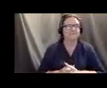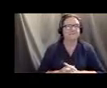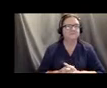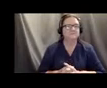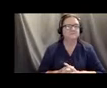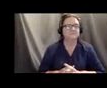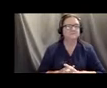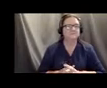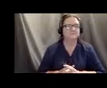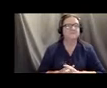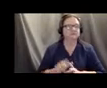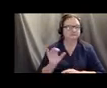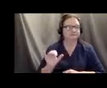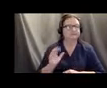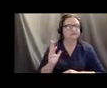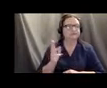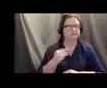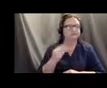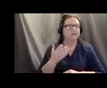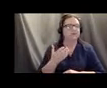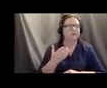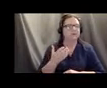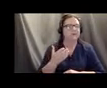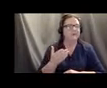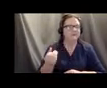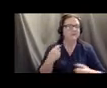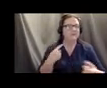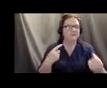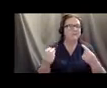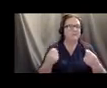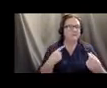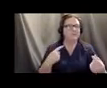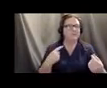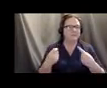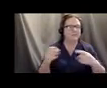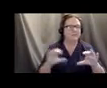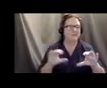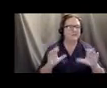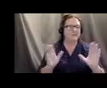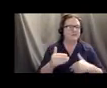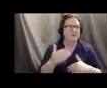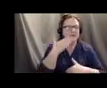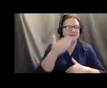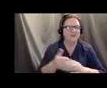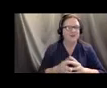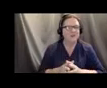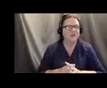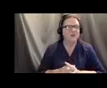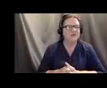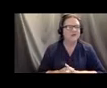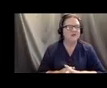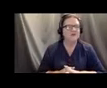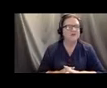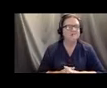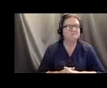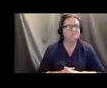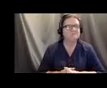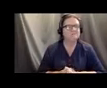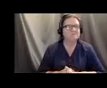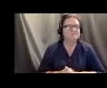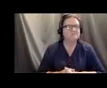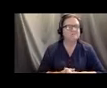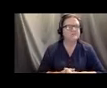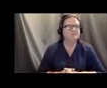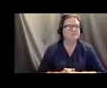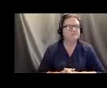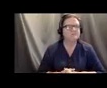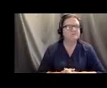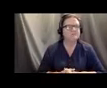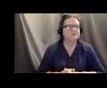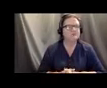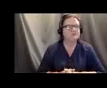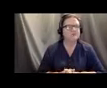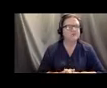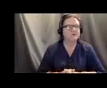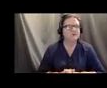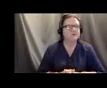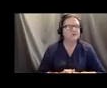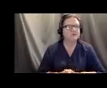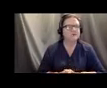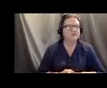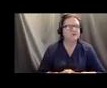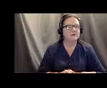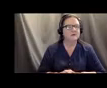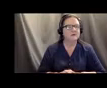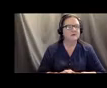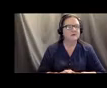These are coming in from the chat.